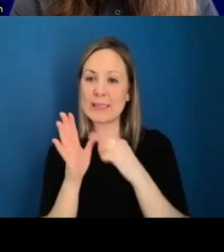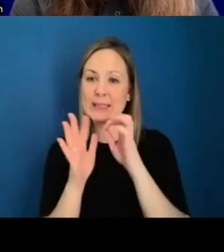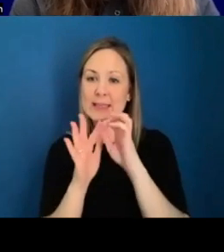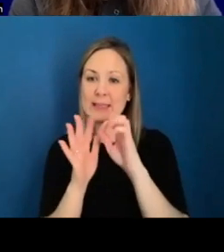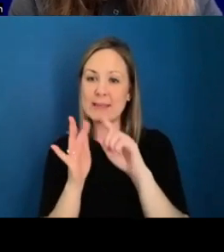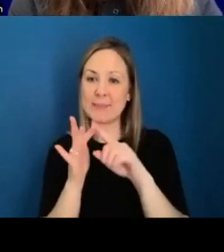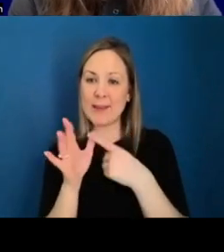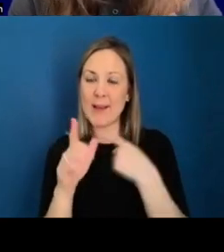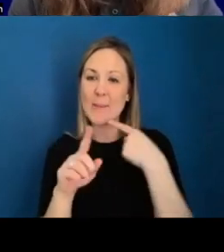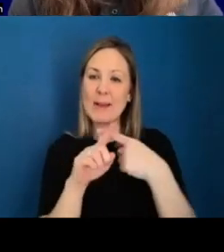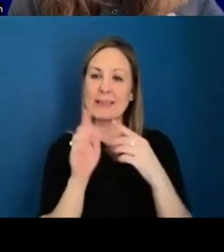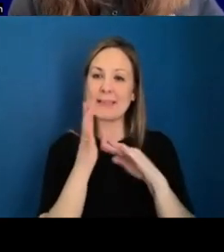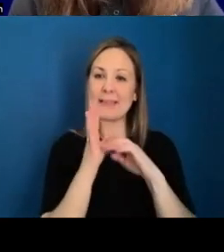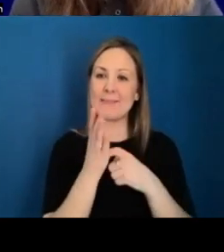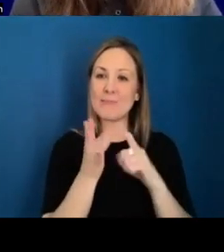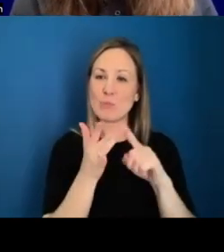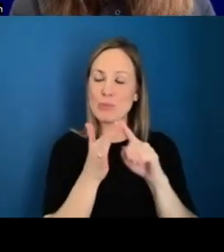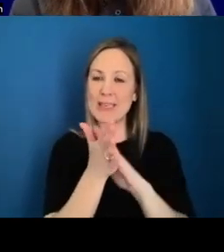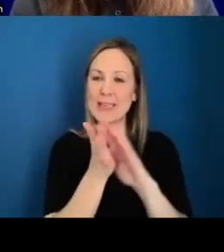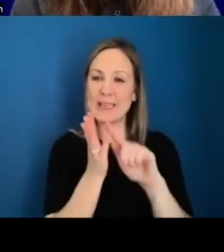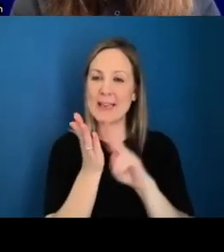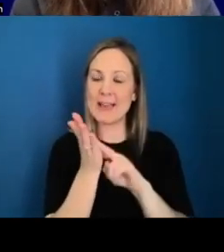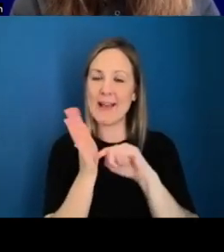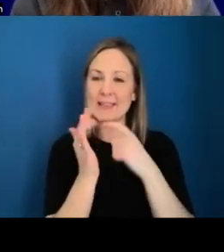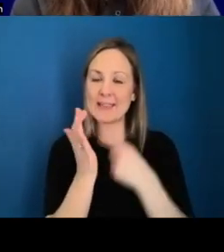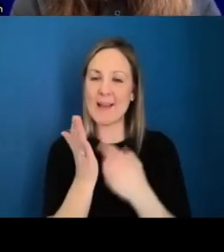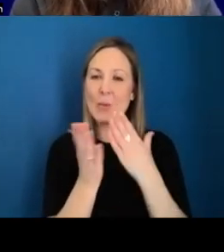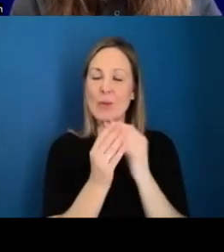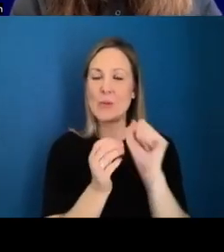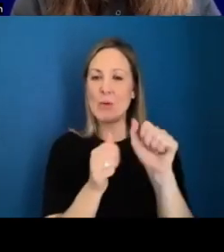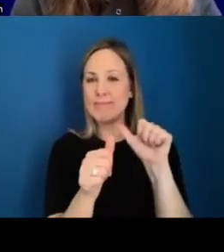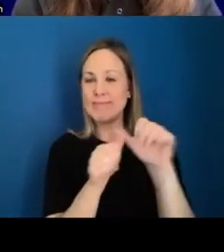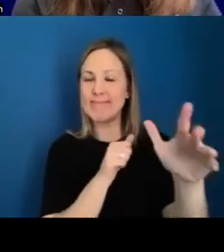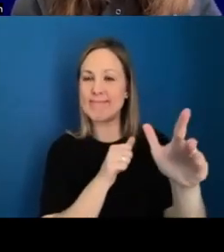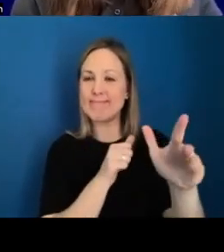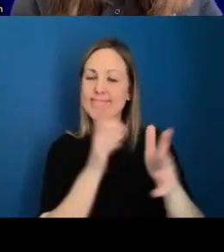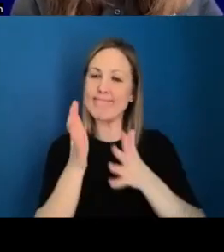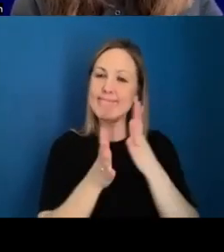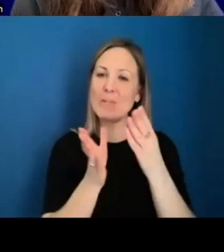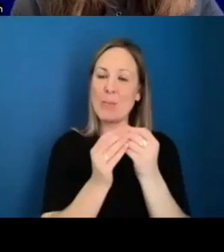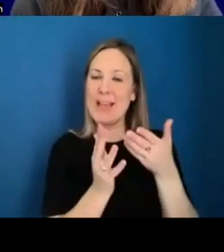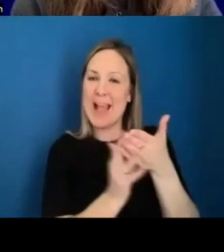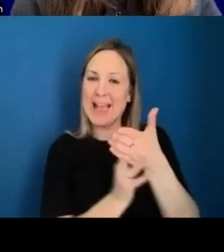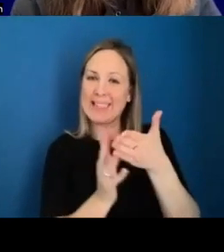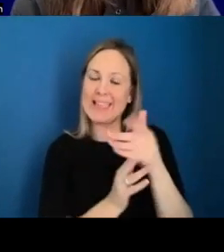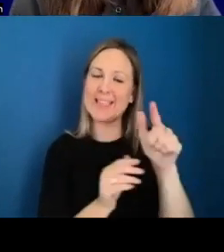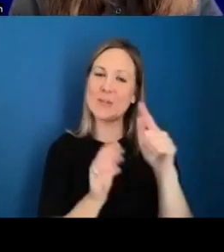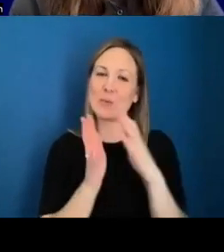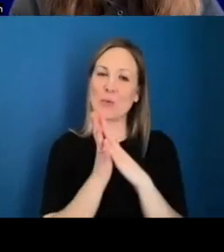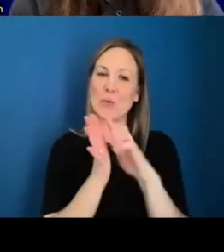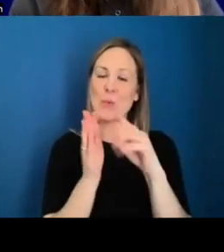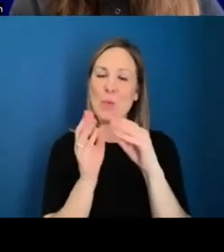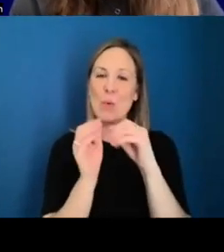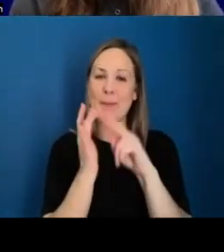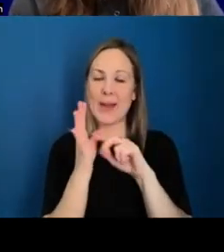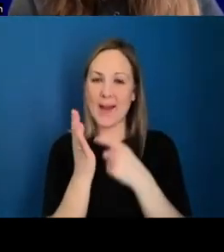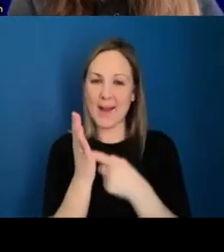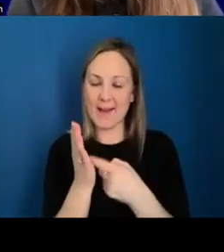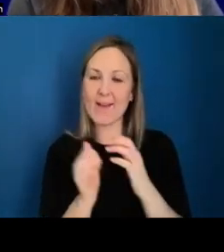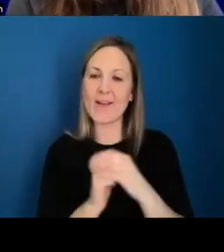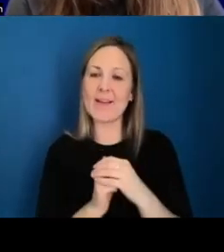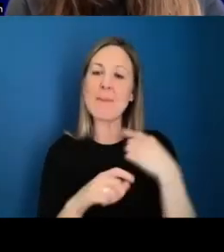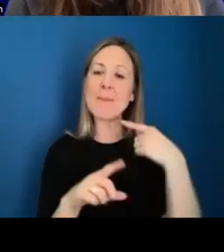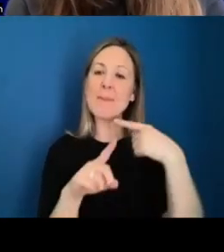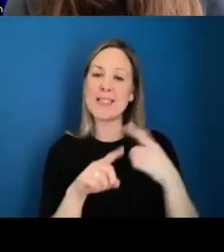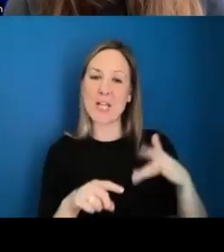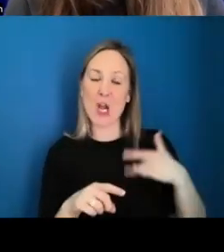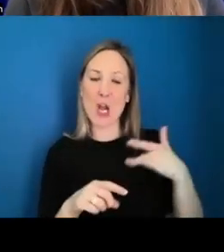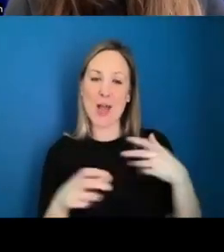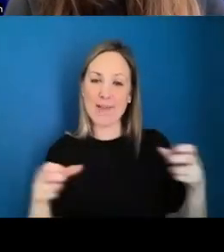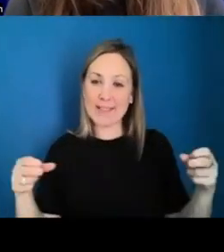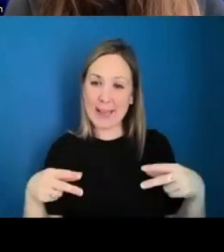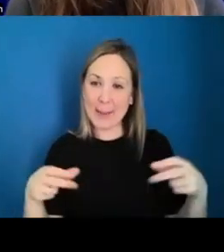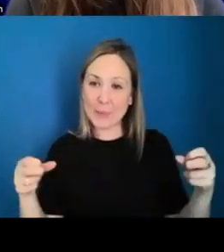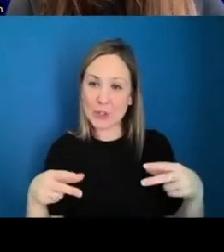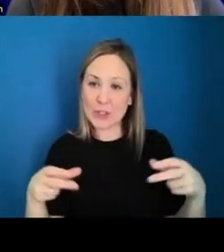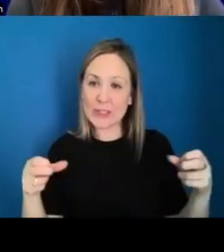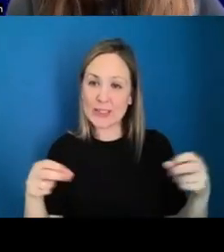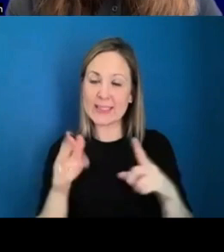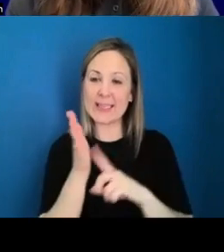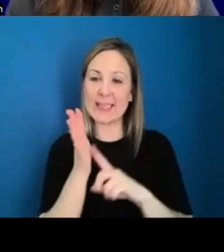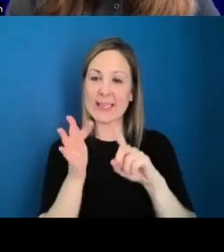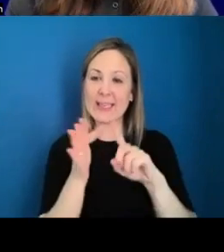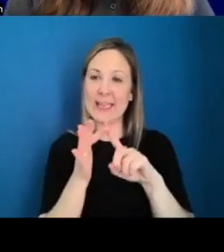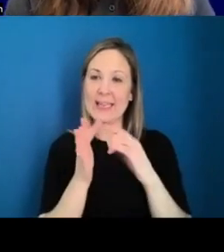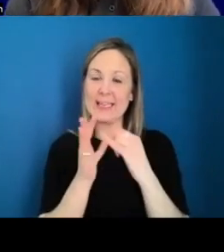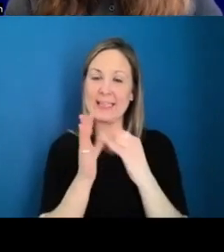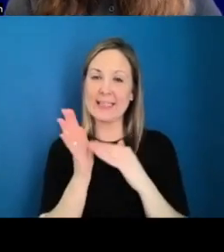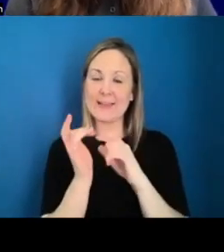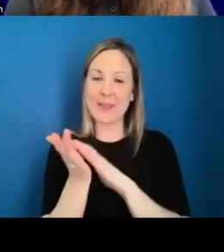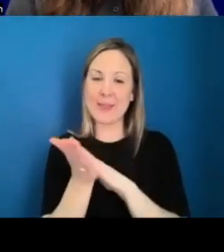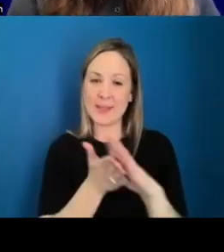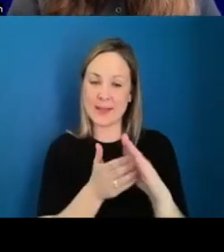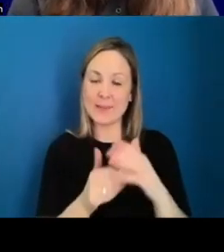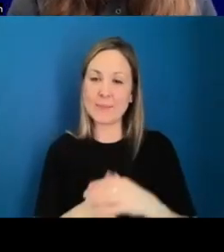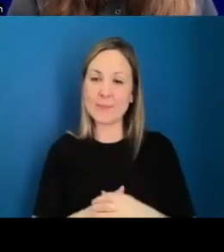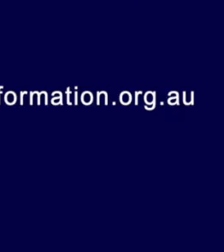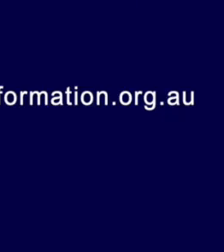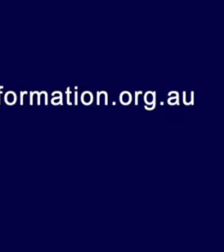for your excellent work in providing access to this webinar for the Deaf community, and to our live captioner, Lee Smith.